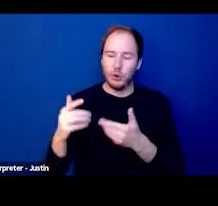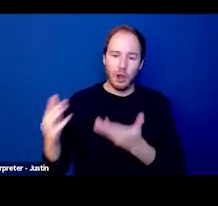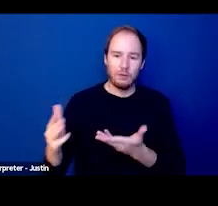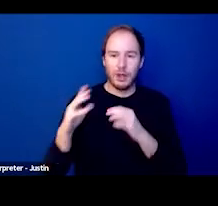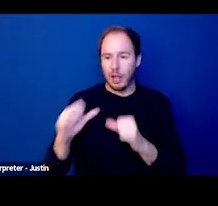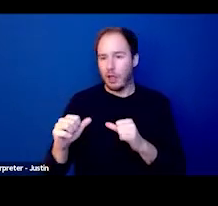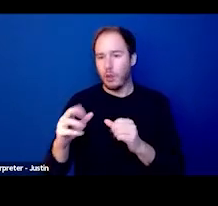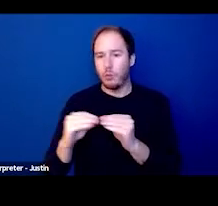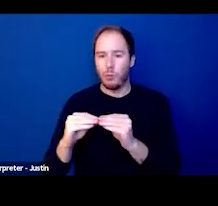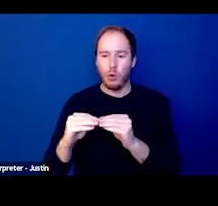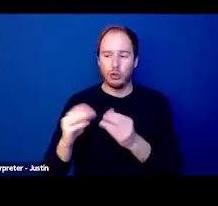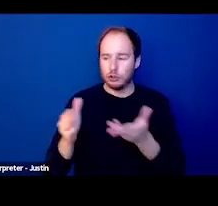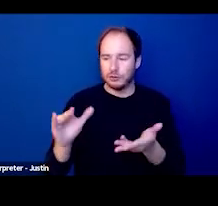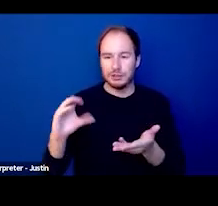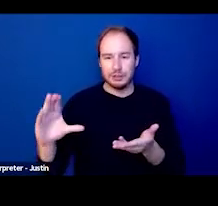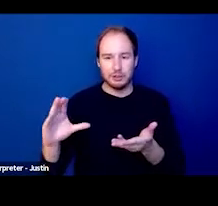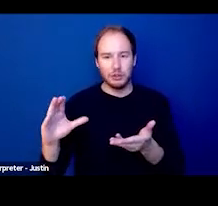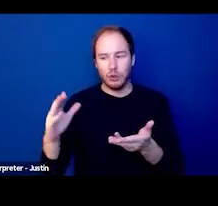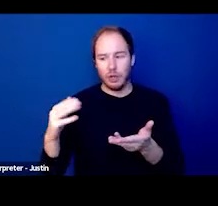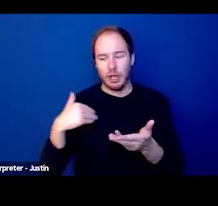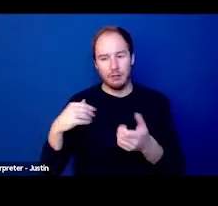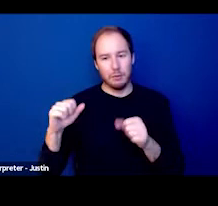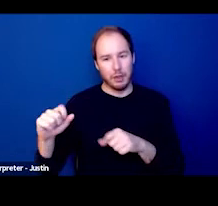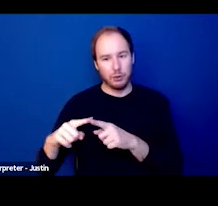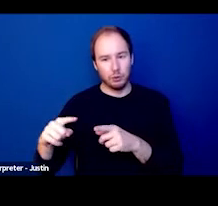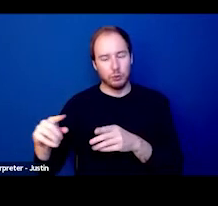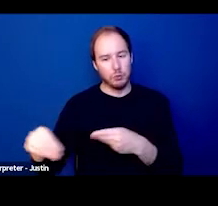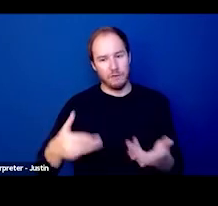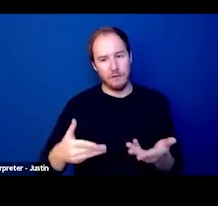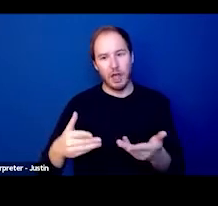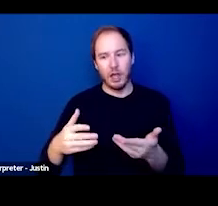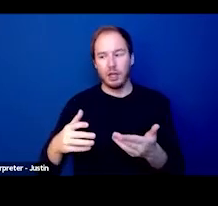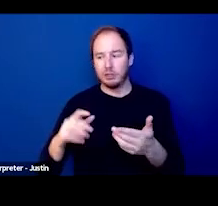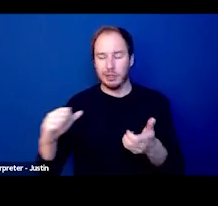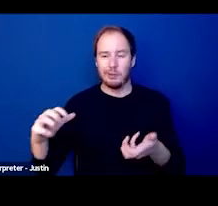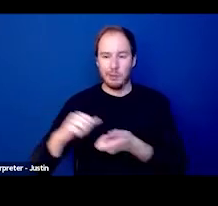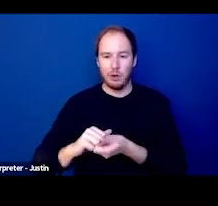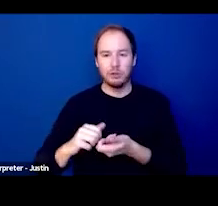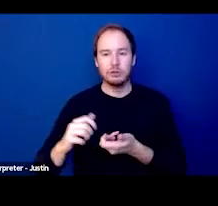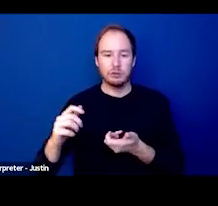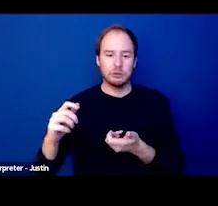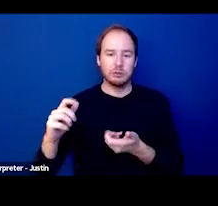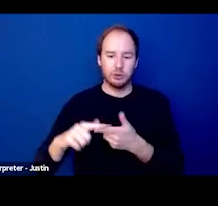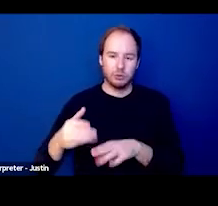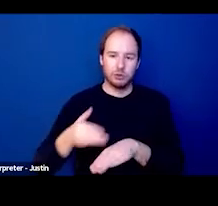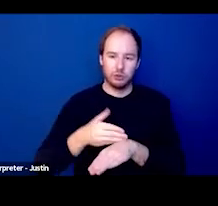that the CoC is in a position to provide folks. So kind of partnering on that piece to make sure that, to increase the likelihood that folks